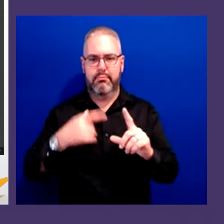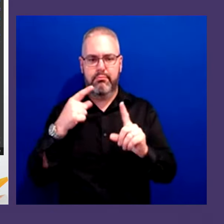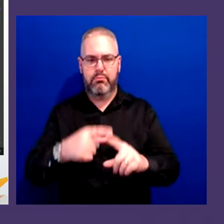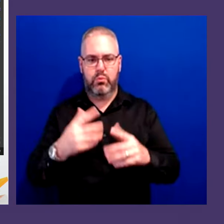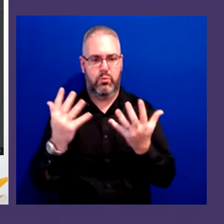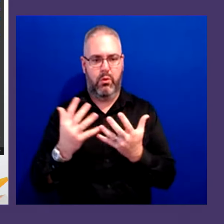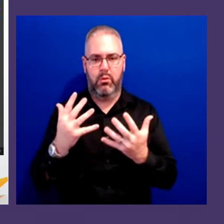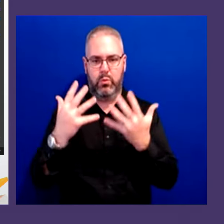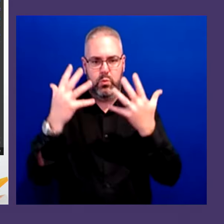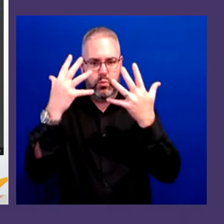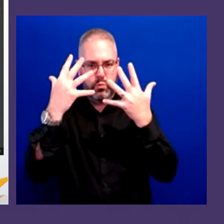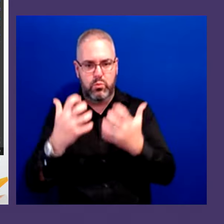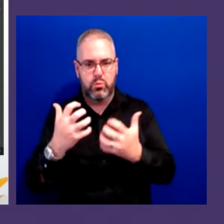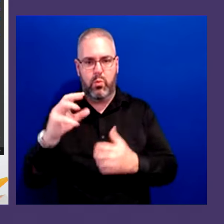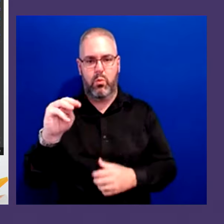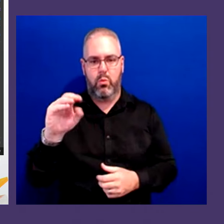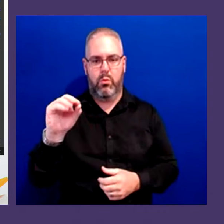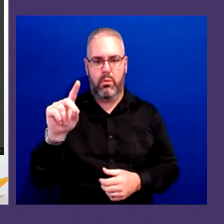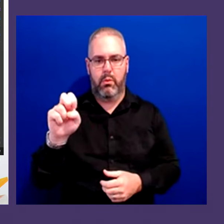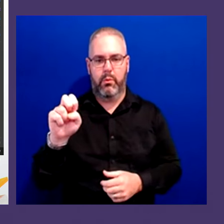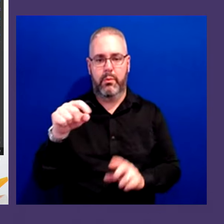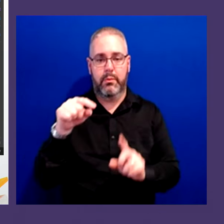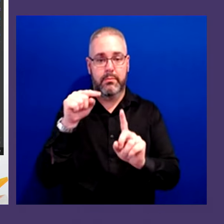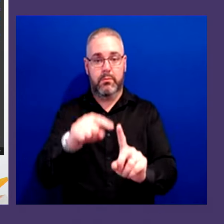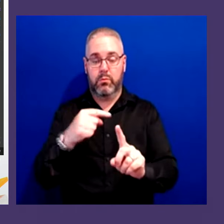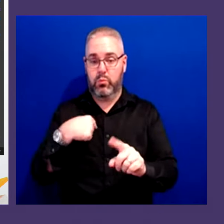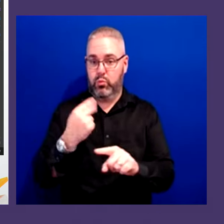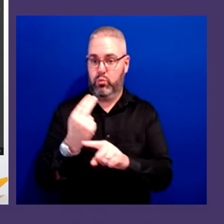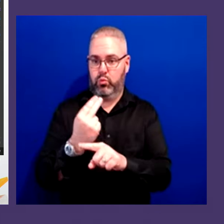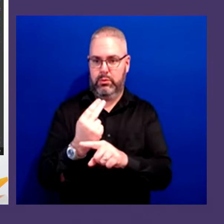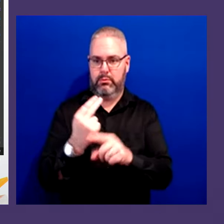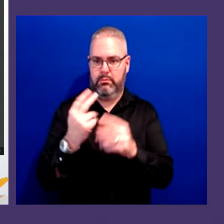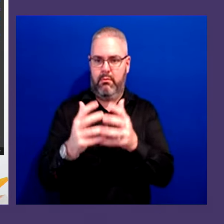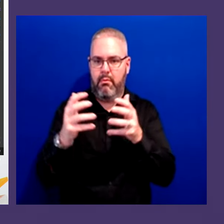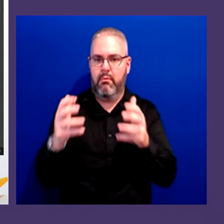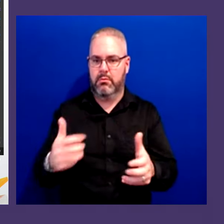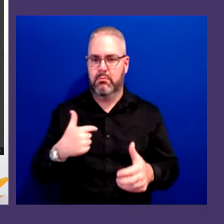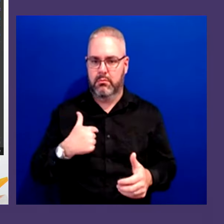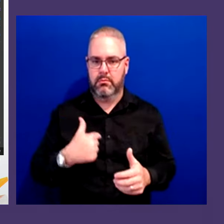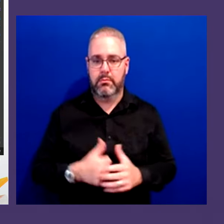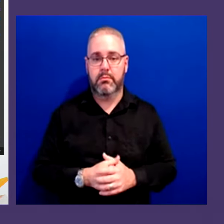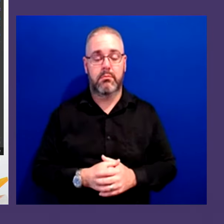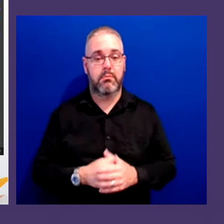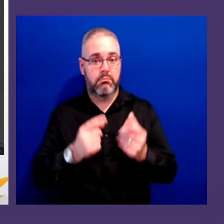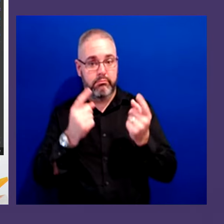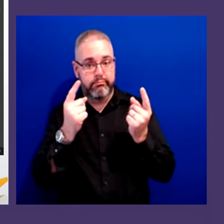This is something I use a lot. If you hit the little gear button